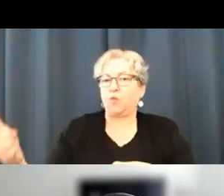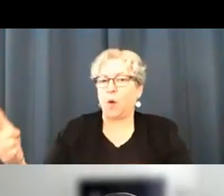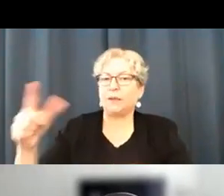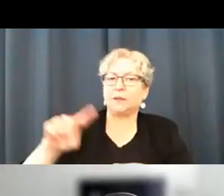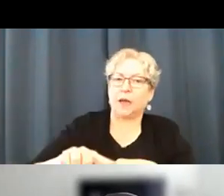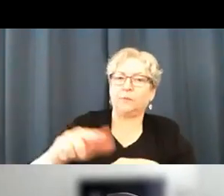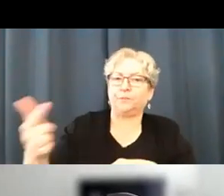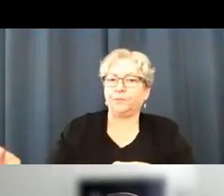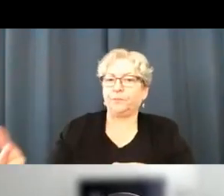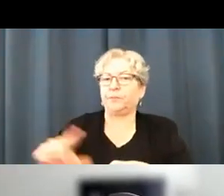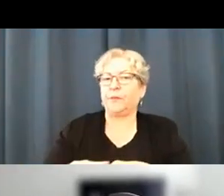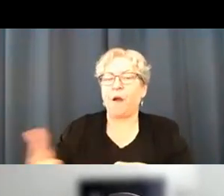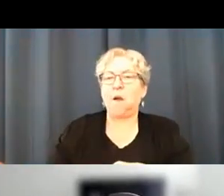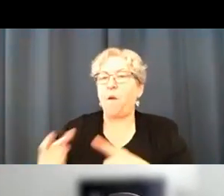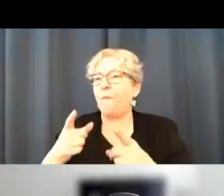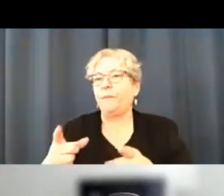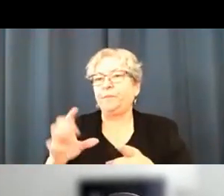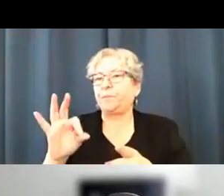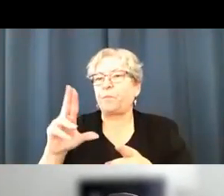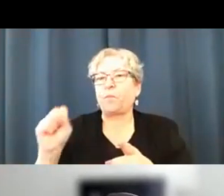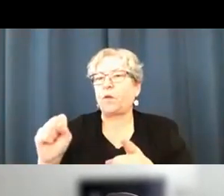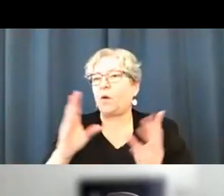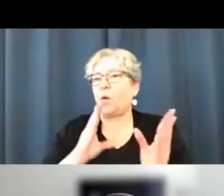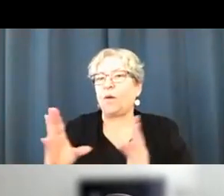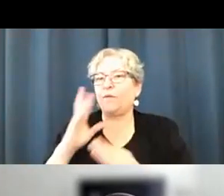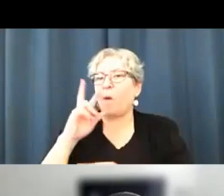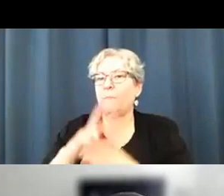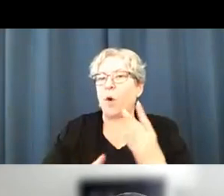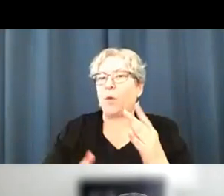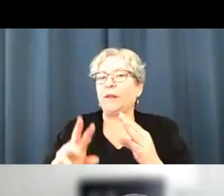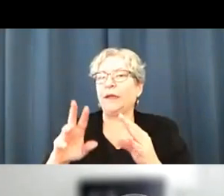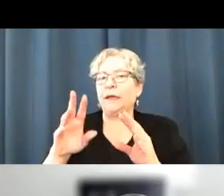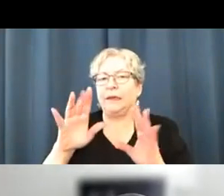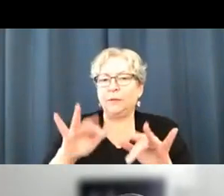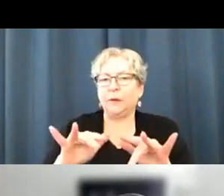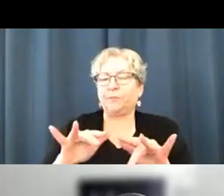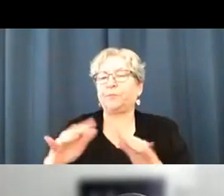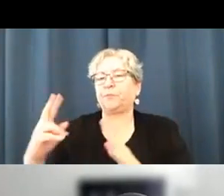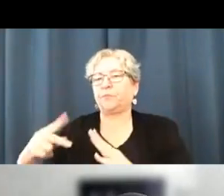but this focus order for both the keyboard and the screen reader should match this as well.